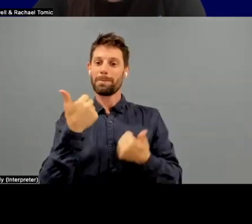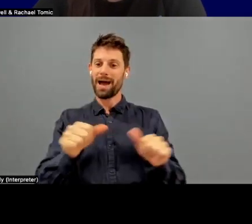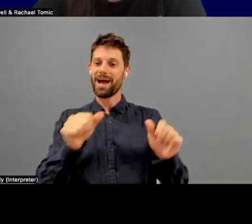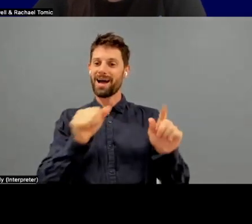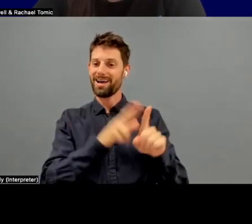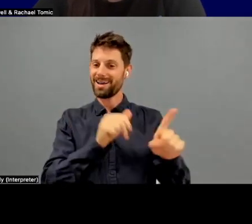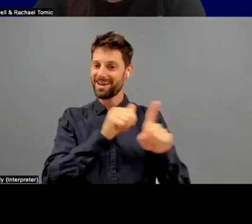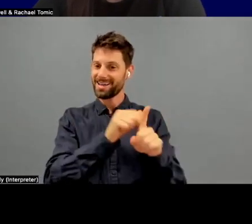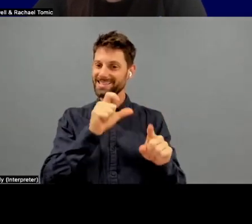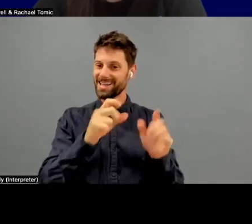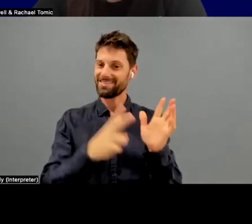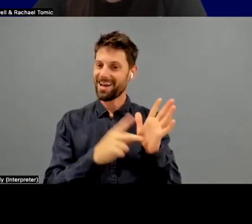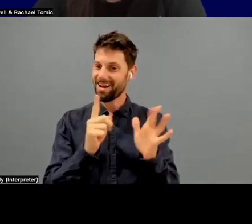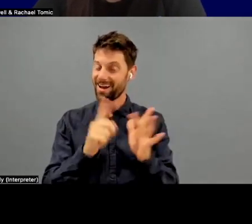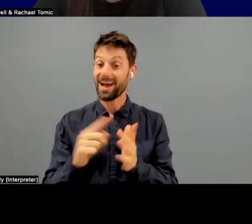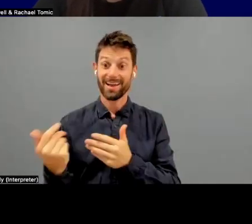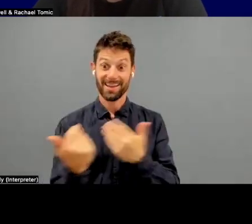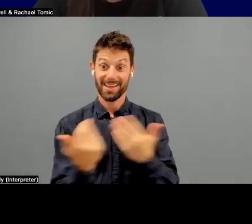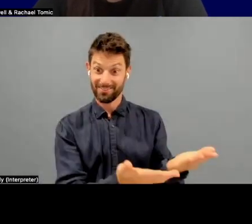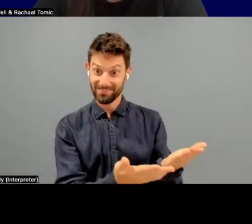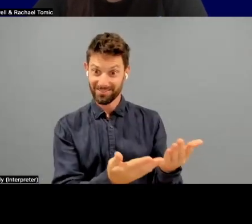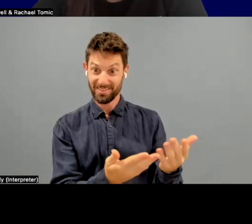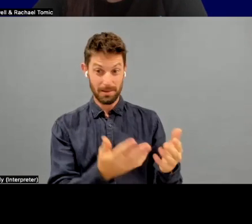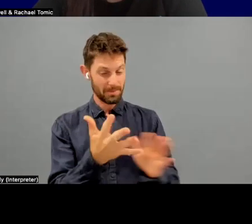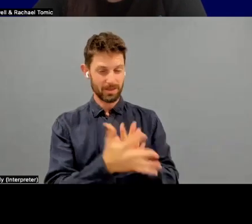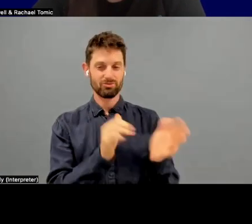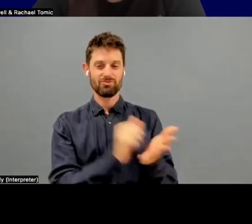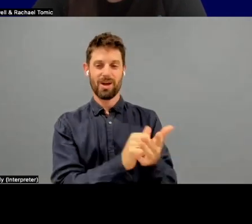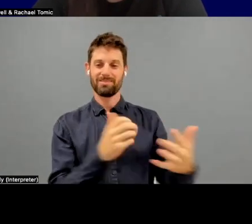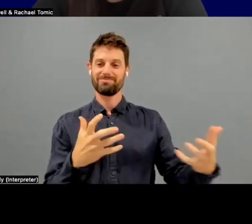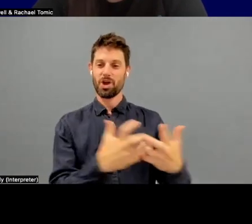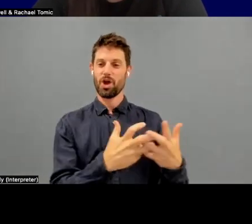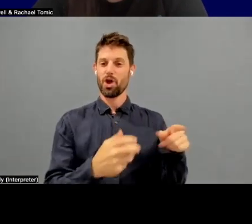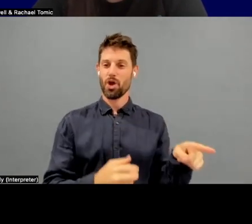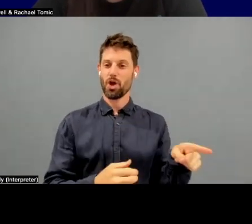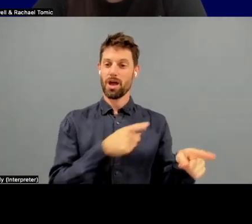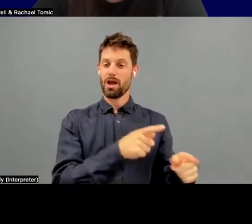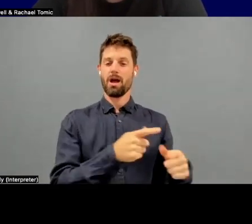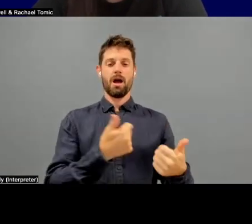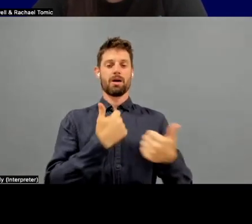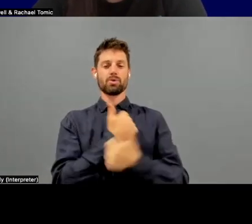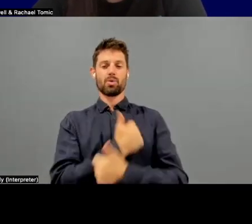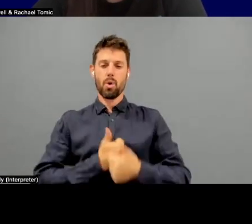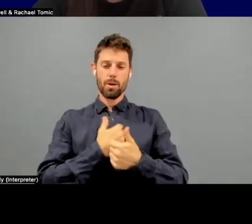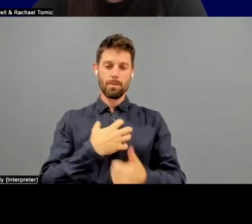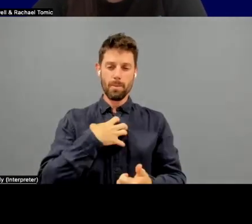in play when the toys we presented to her fit within her visual range.